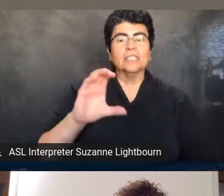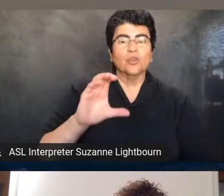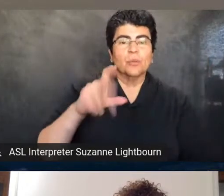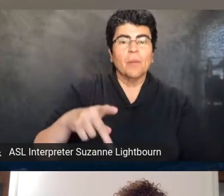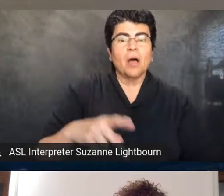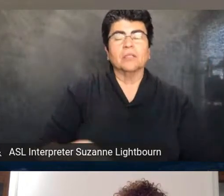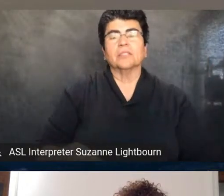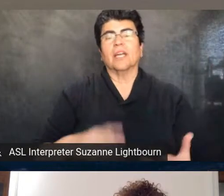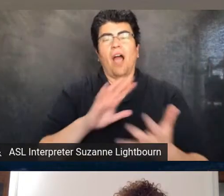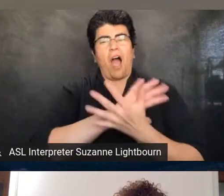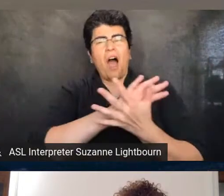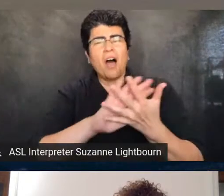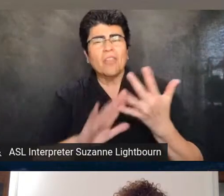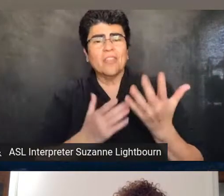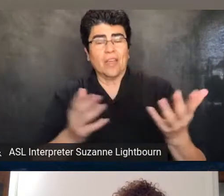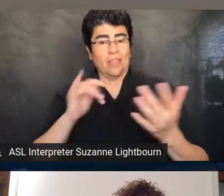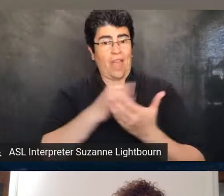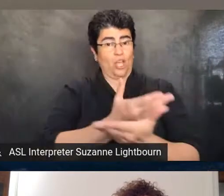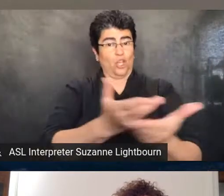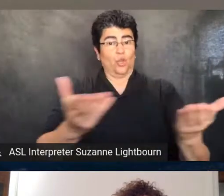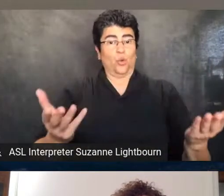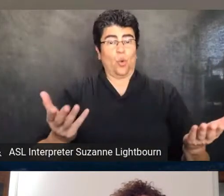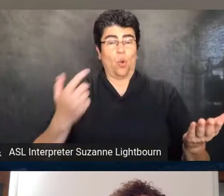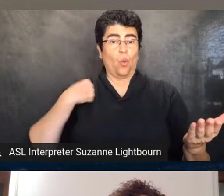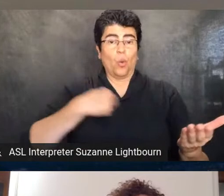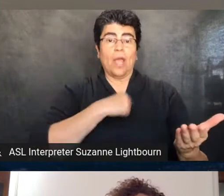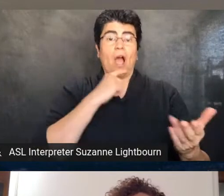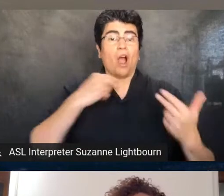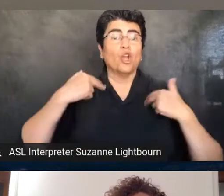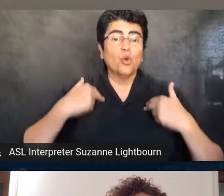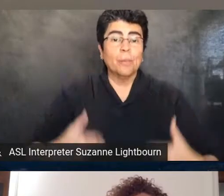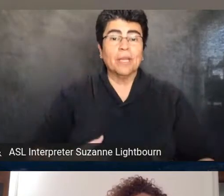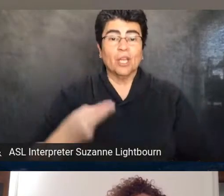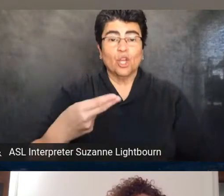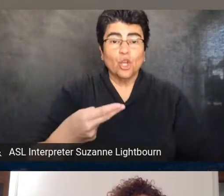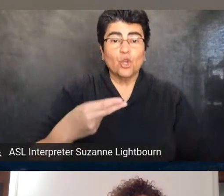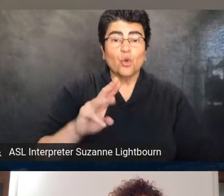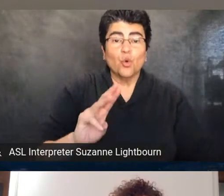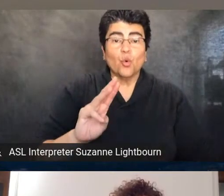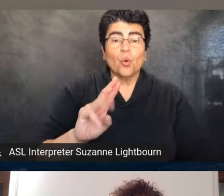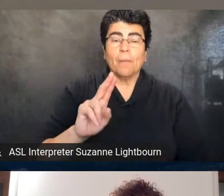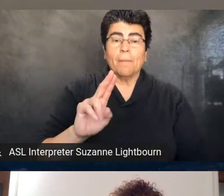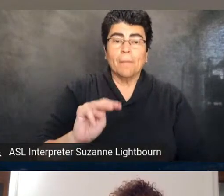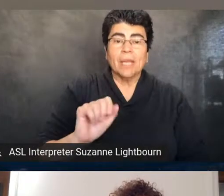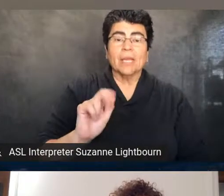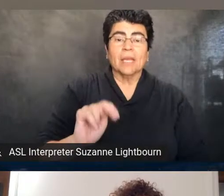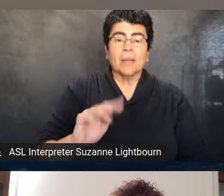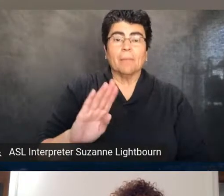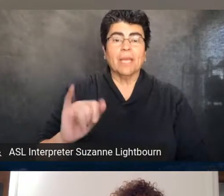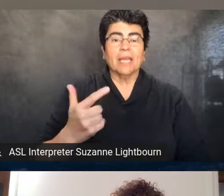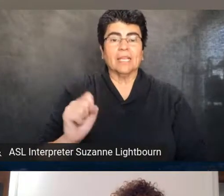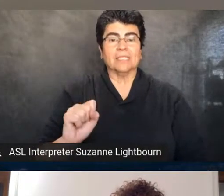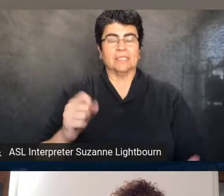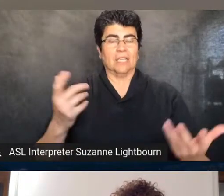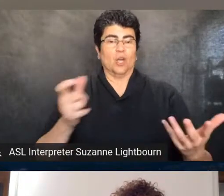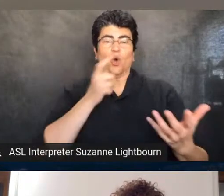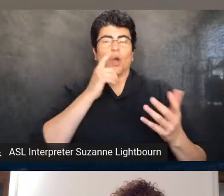all those things that you are, we are human beings who were given tremendous gifts